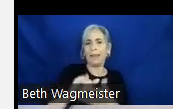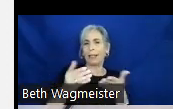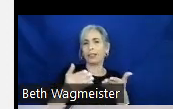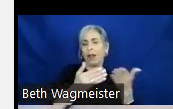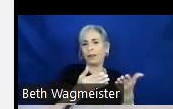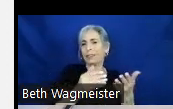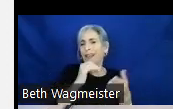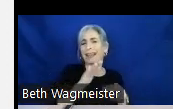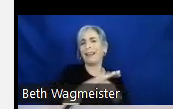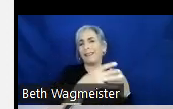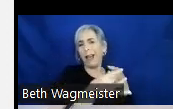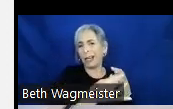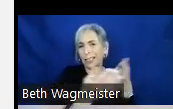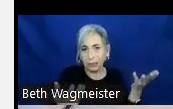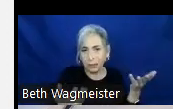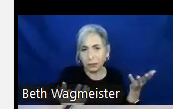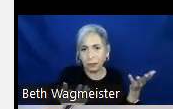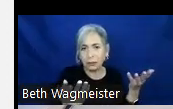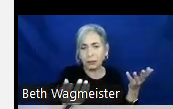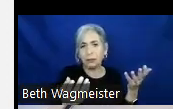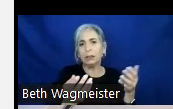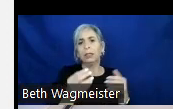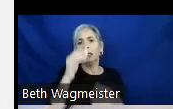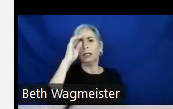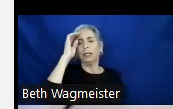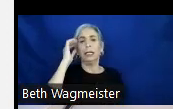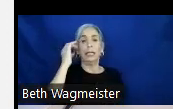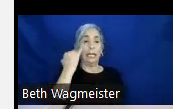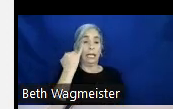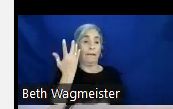that. Of course, there are criteria that say like if there are status updates and they need